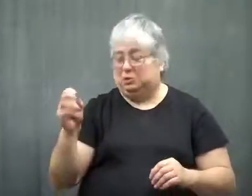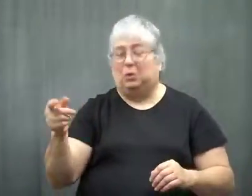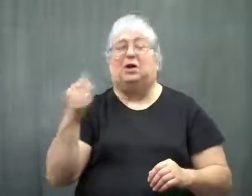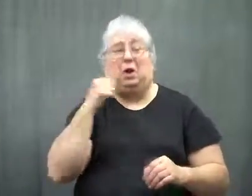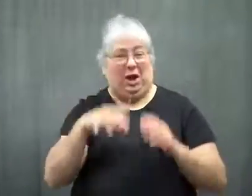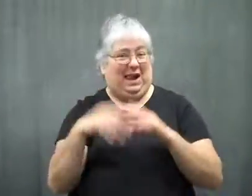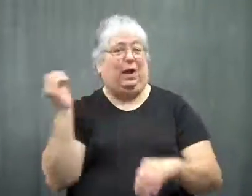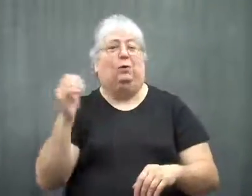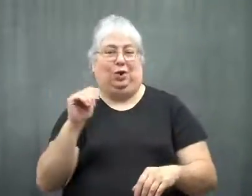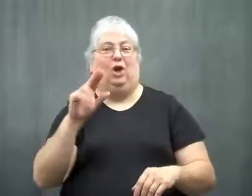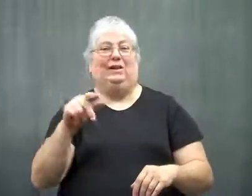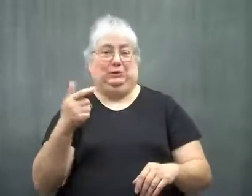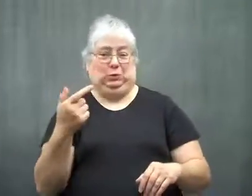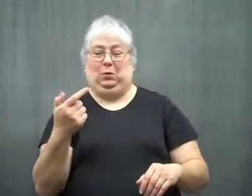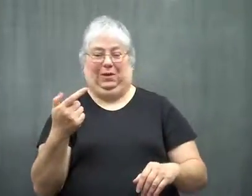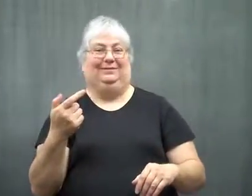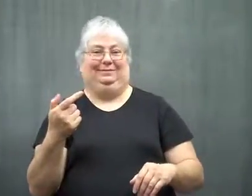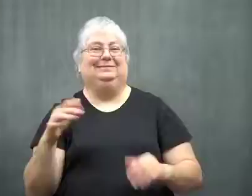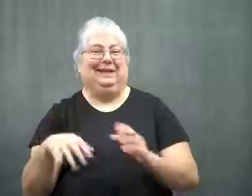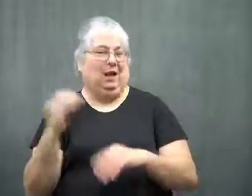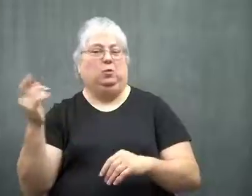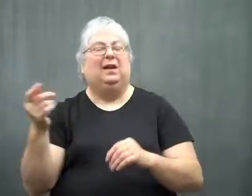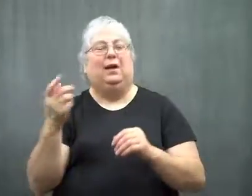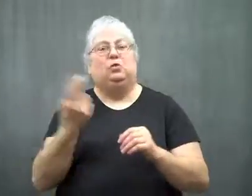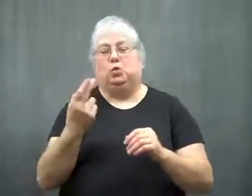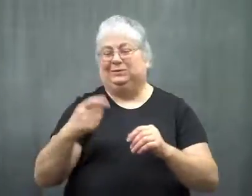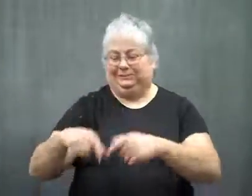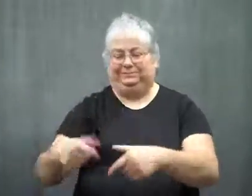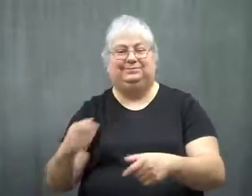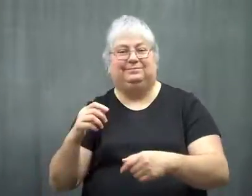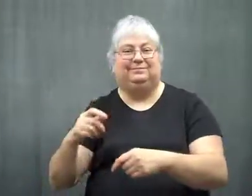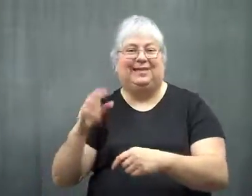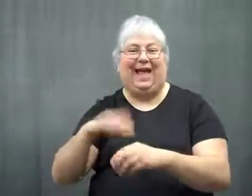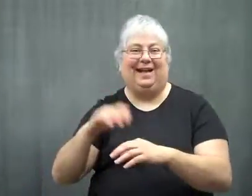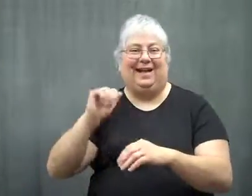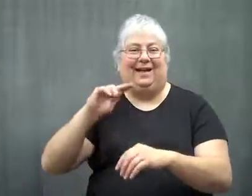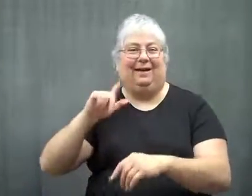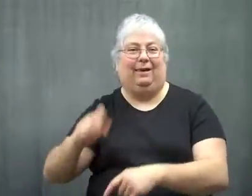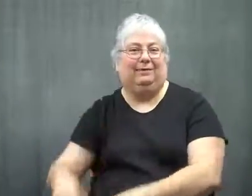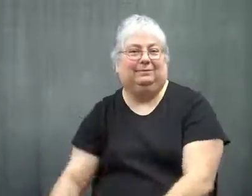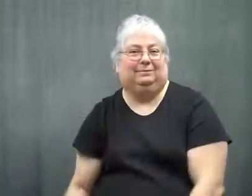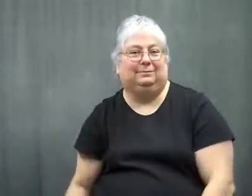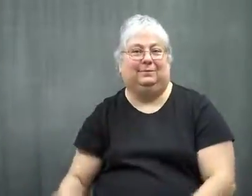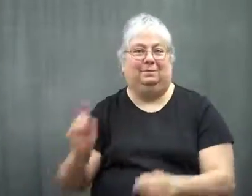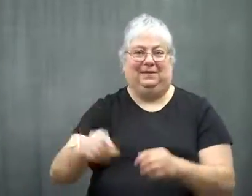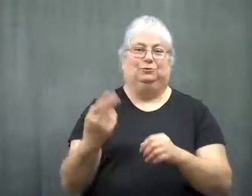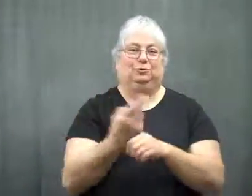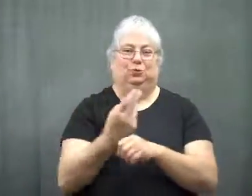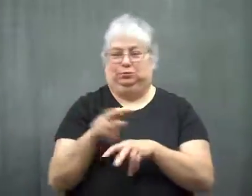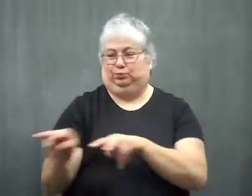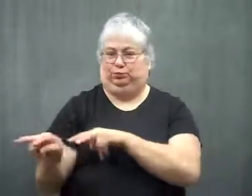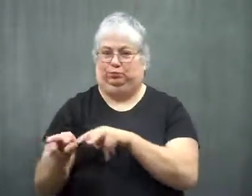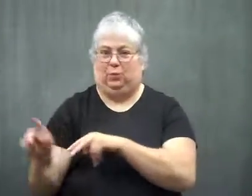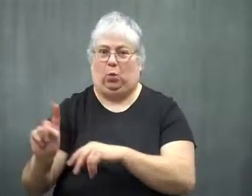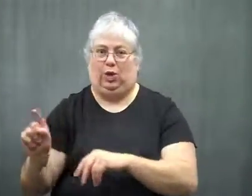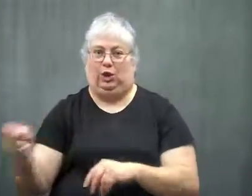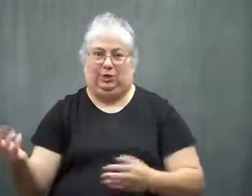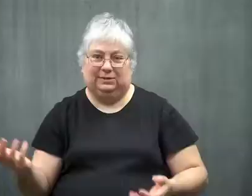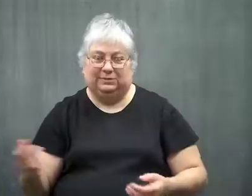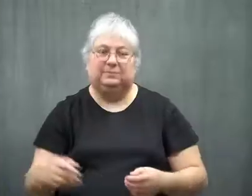She got out on August 21, on an ankle tether.